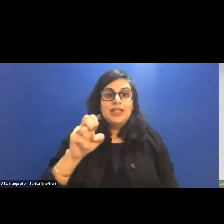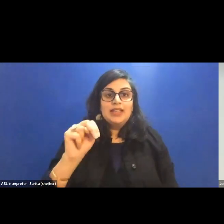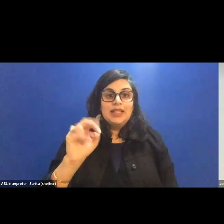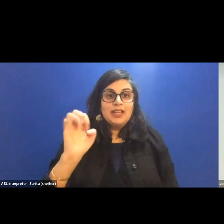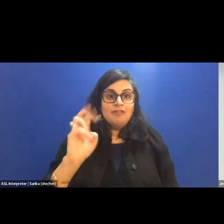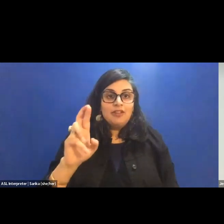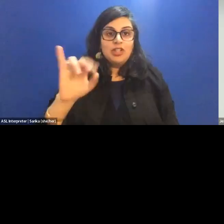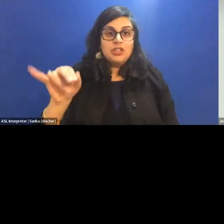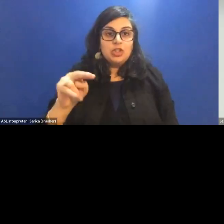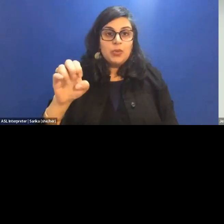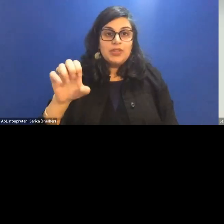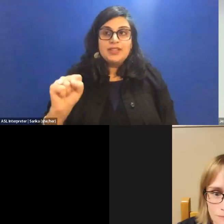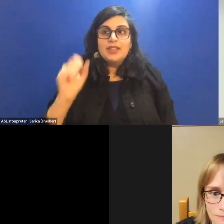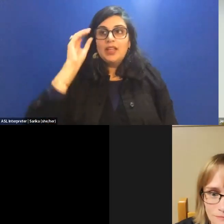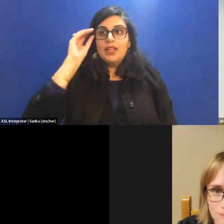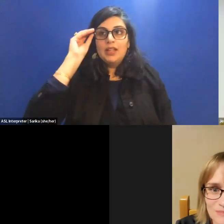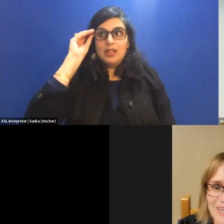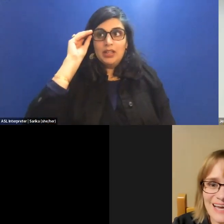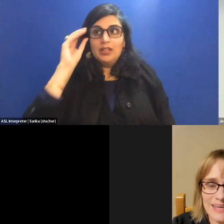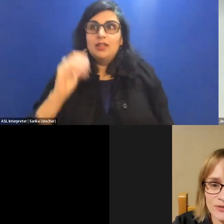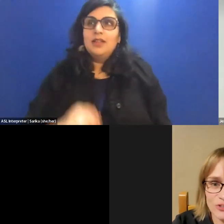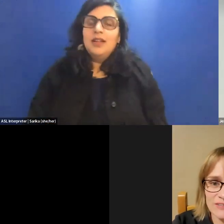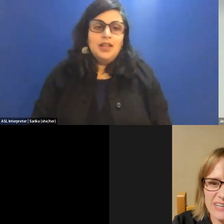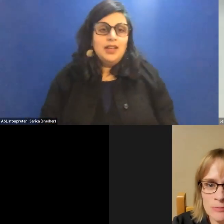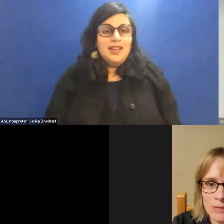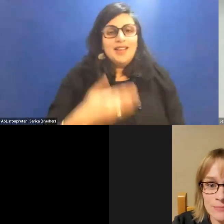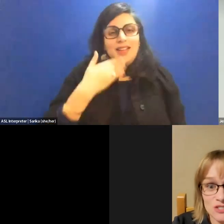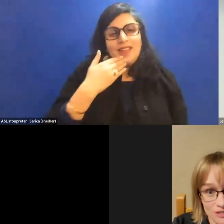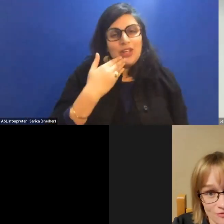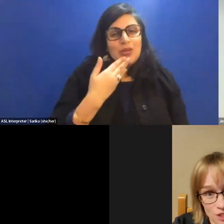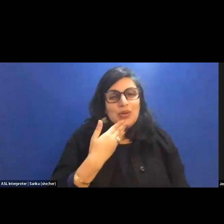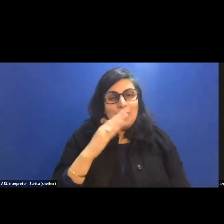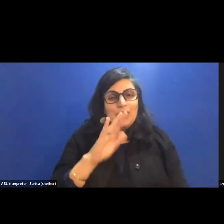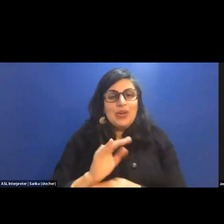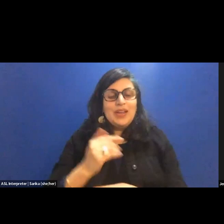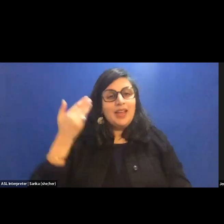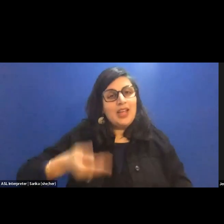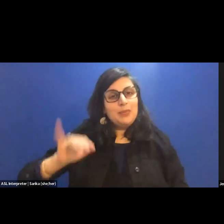and showing up on such an important matter. Next up we have Jennifer Jones.